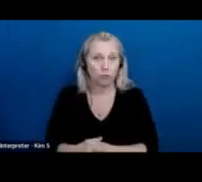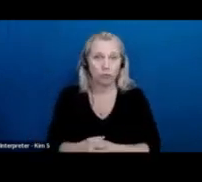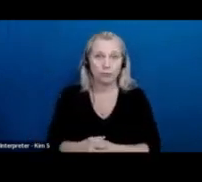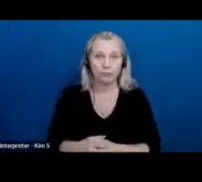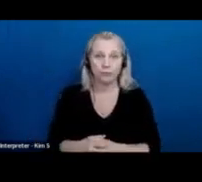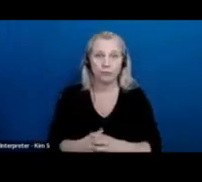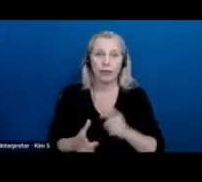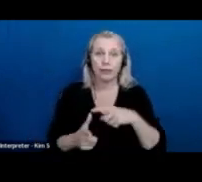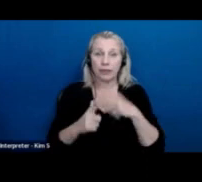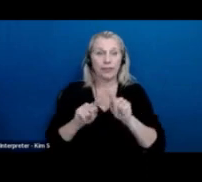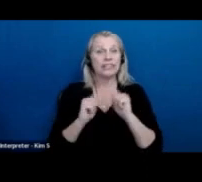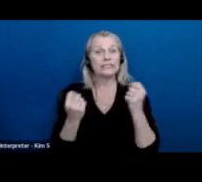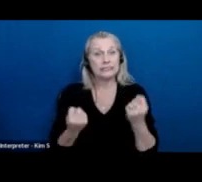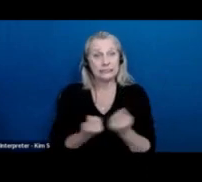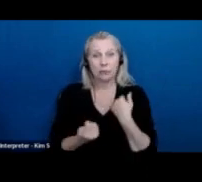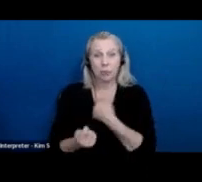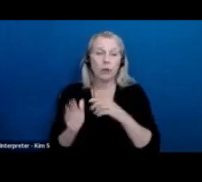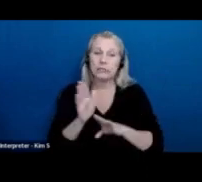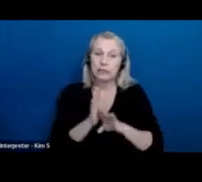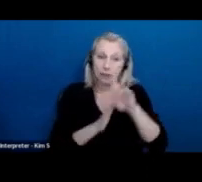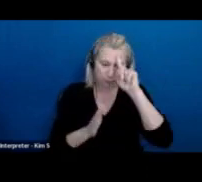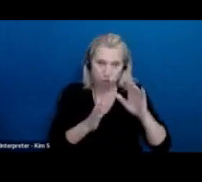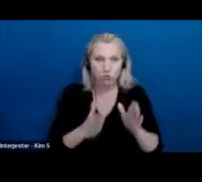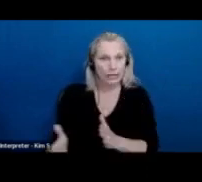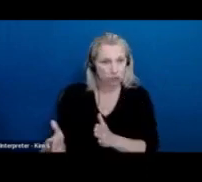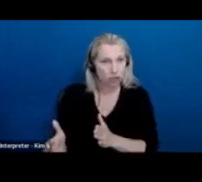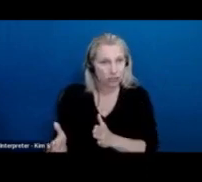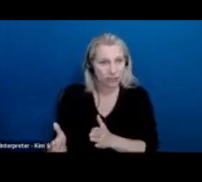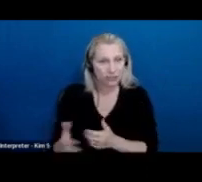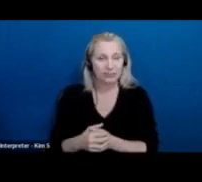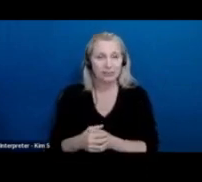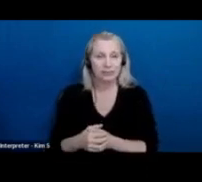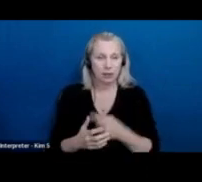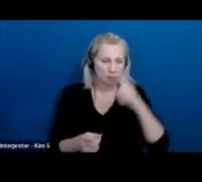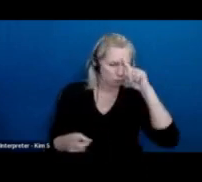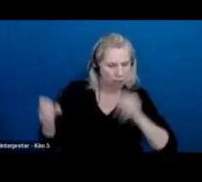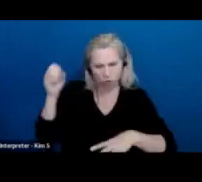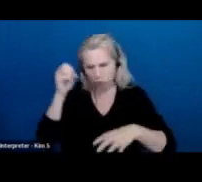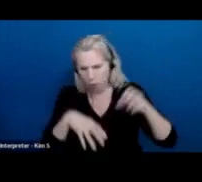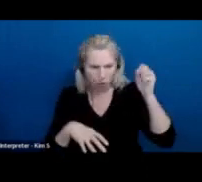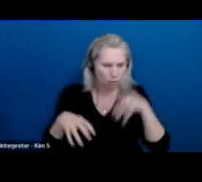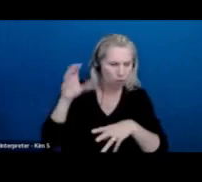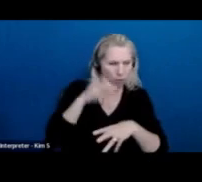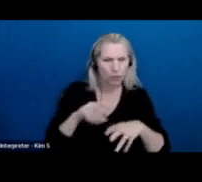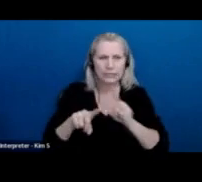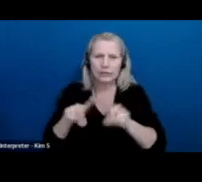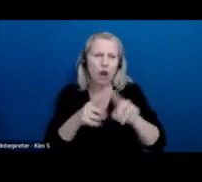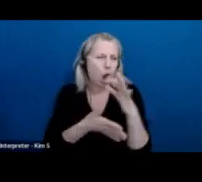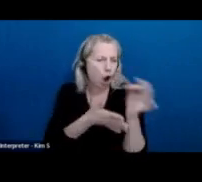as a team, we developed strategies, and brainstorm robust options that a family can